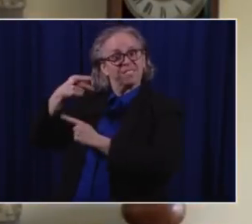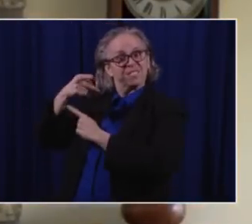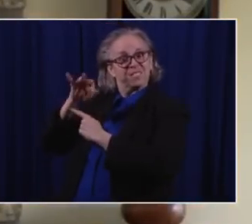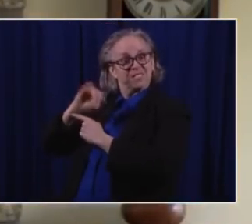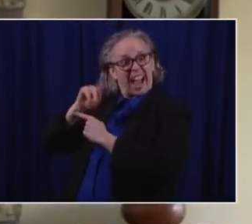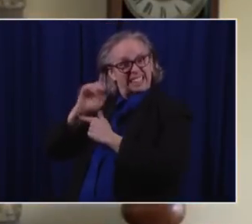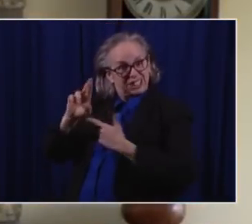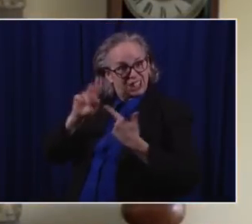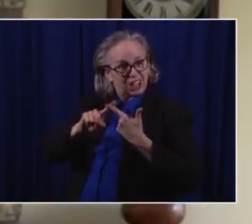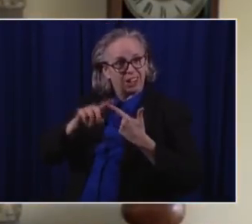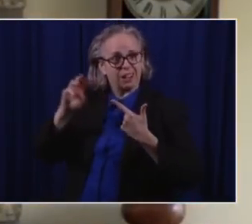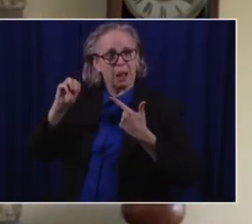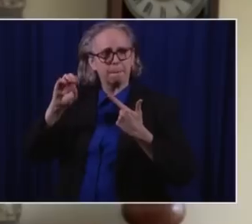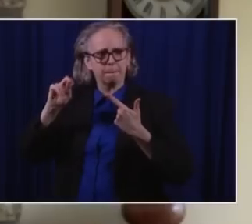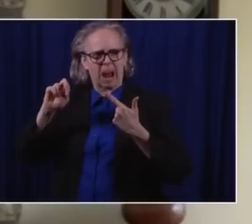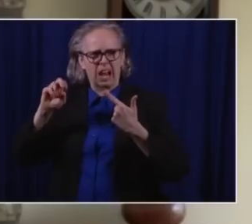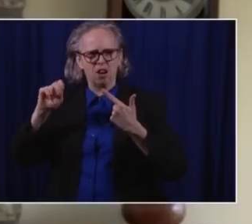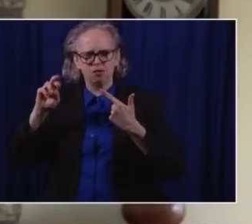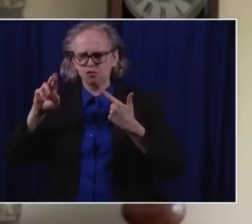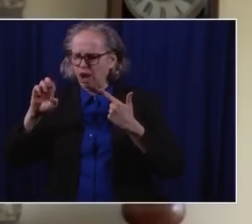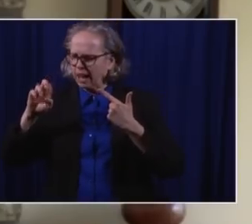astrazeneca's vaccine is up to 90% effective. This comes on